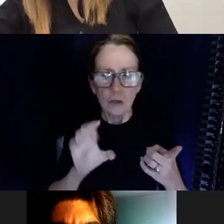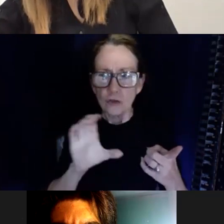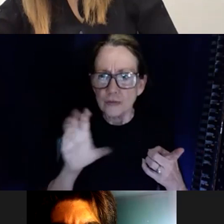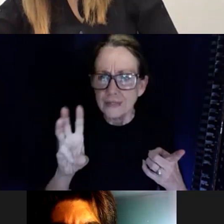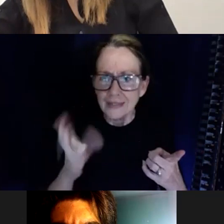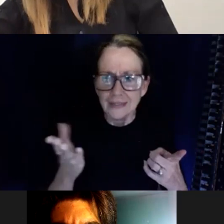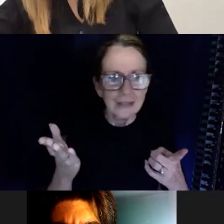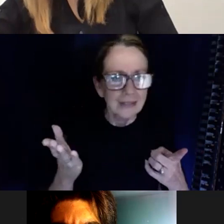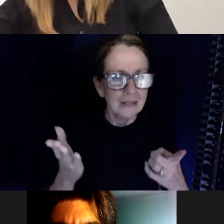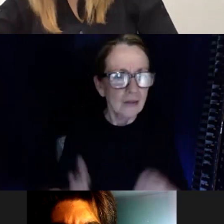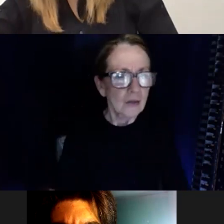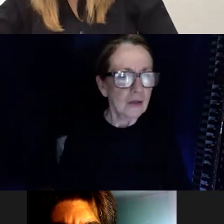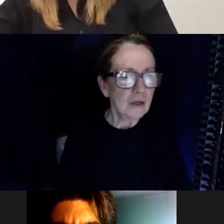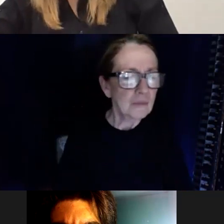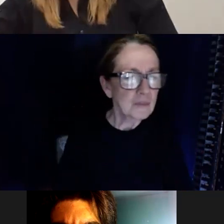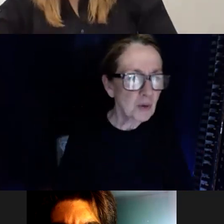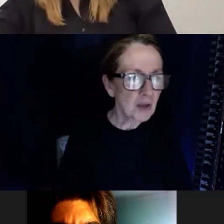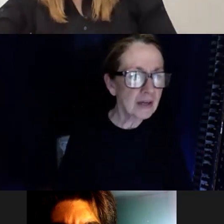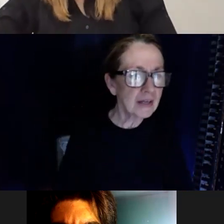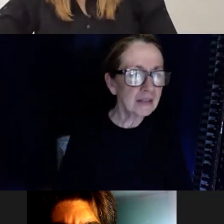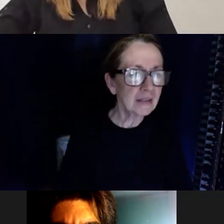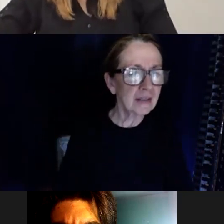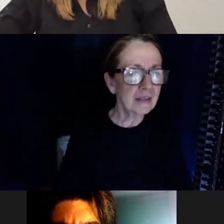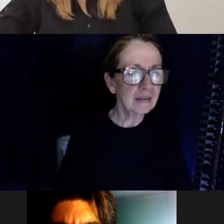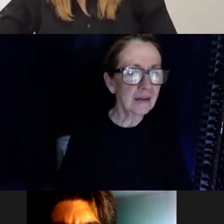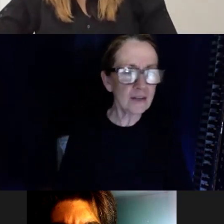AND WAS IT EARNEST THAT WANTED TO TALK ABOUT THAT?